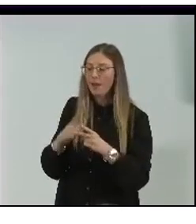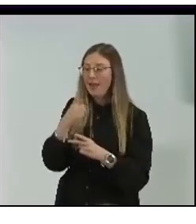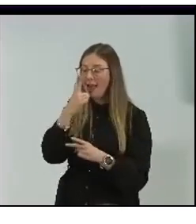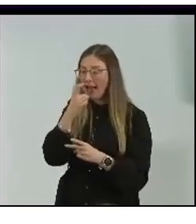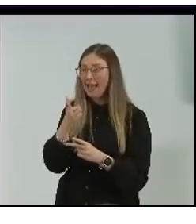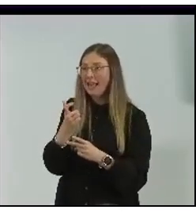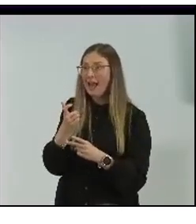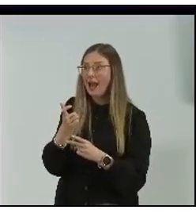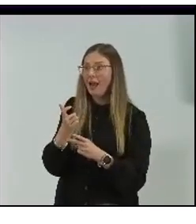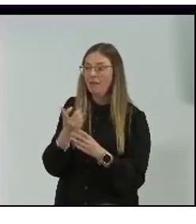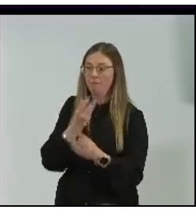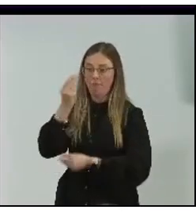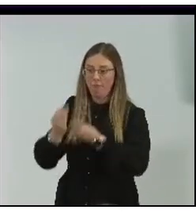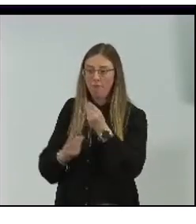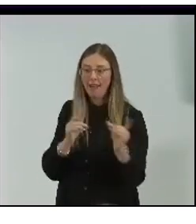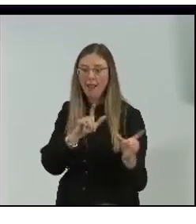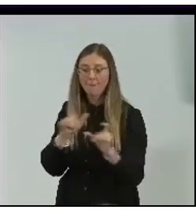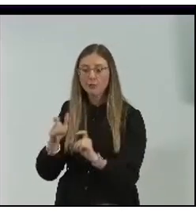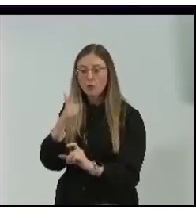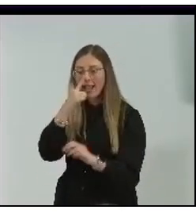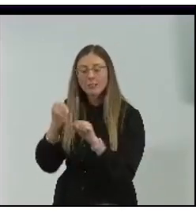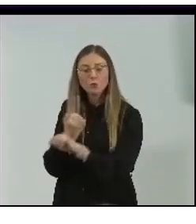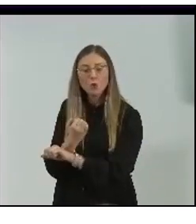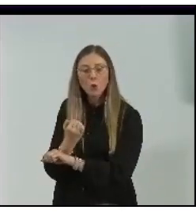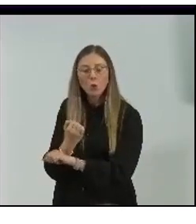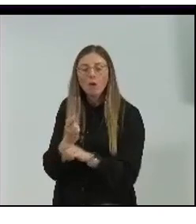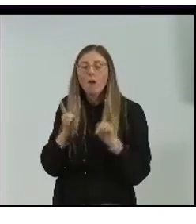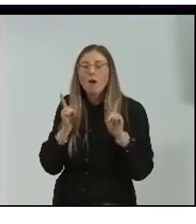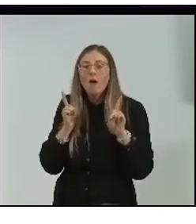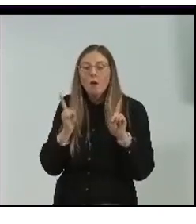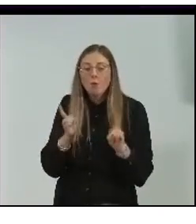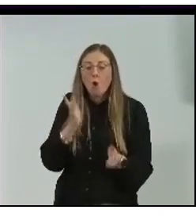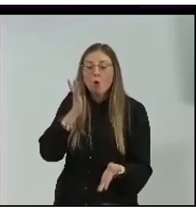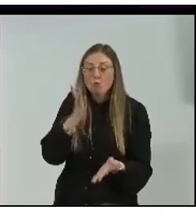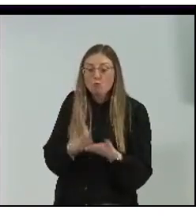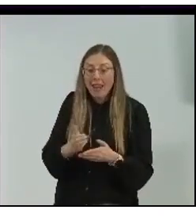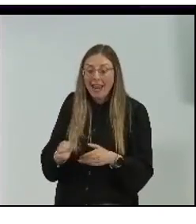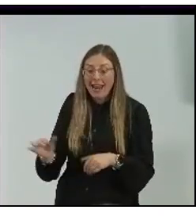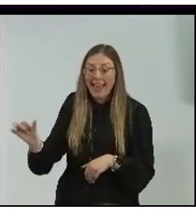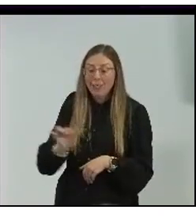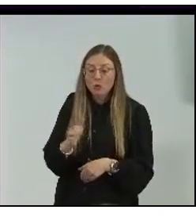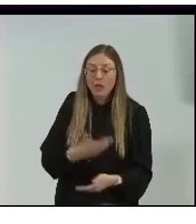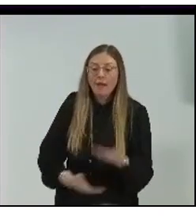the image conveys, but really, you know, that should have been responsibility of the people